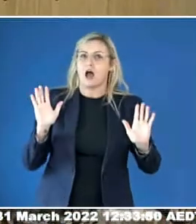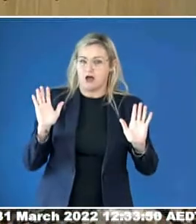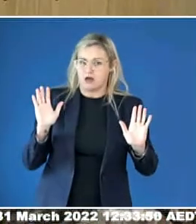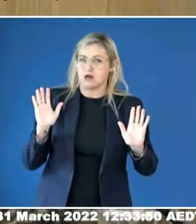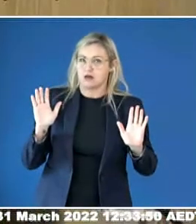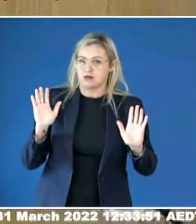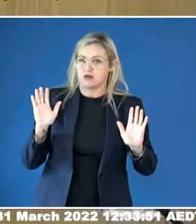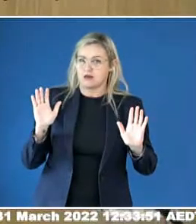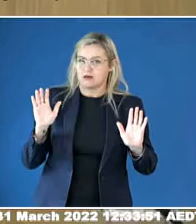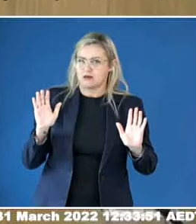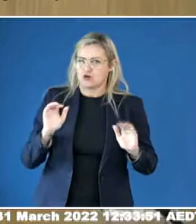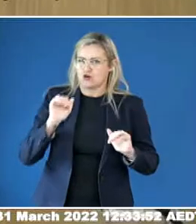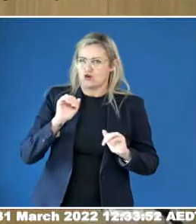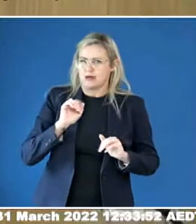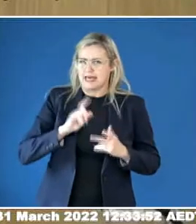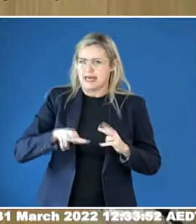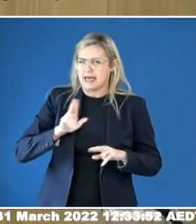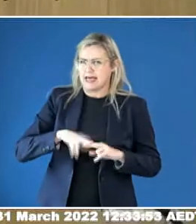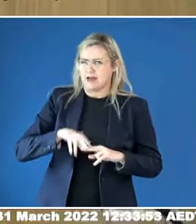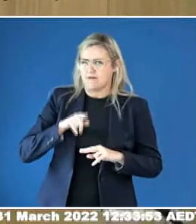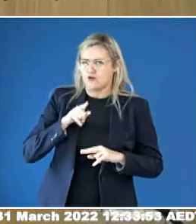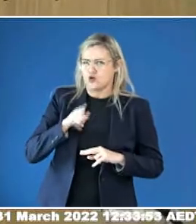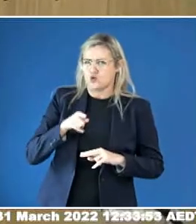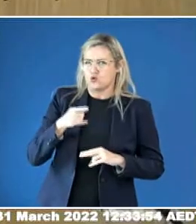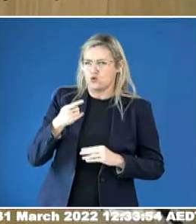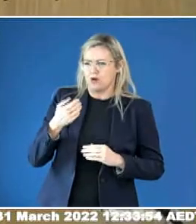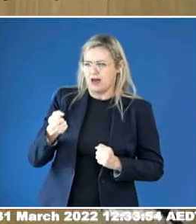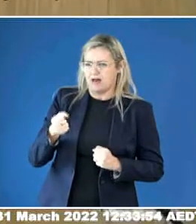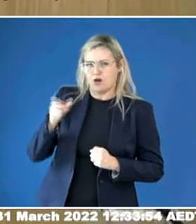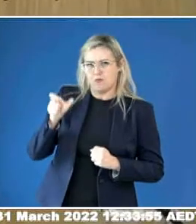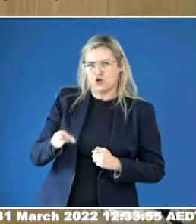somebody in your care who has suffered something which, in your words, is